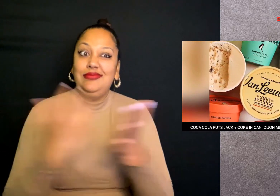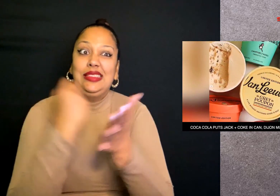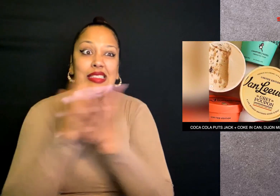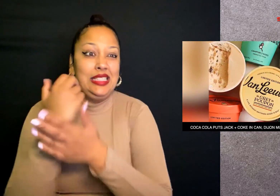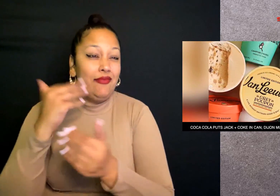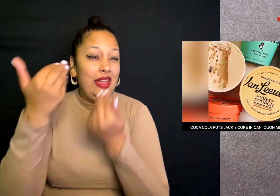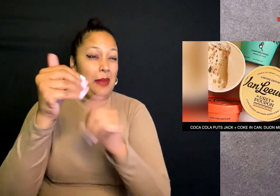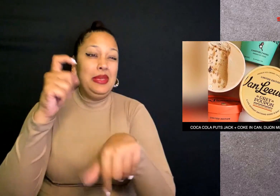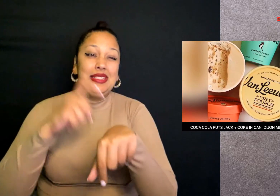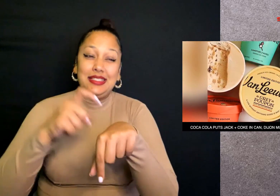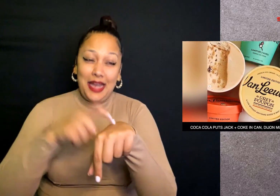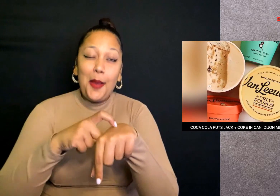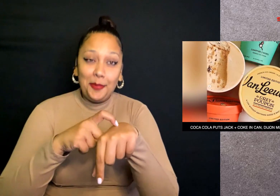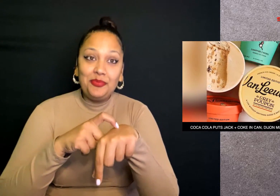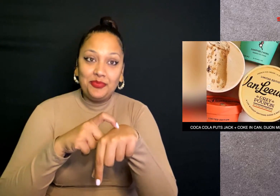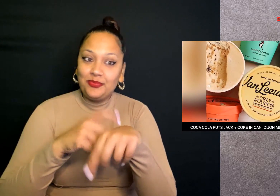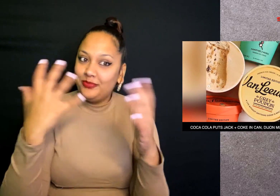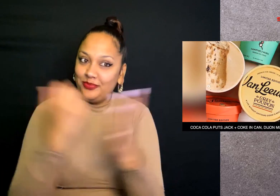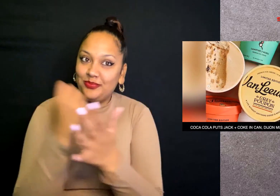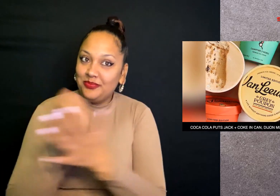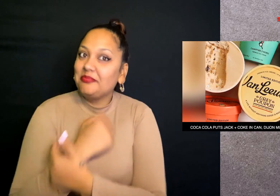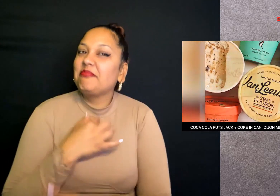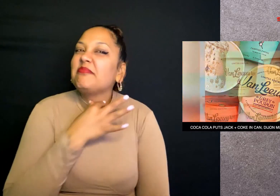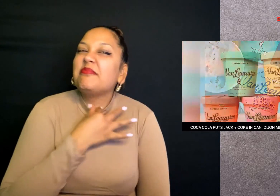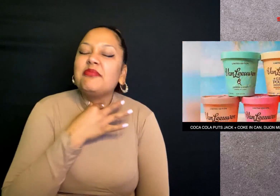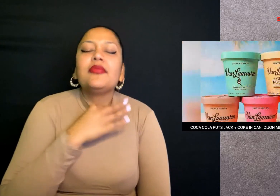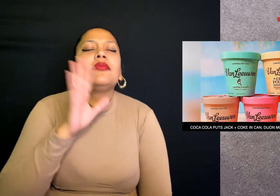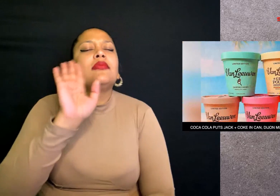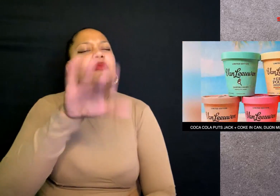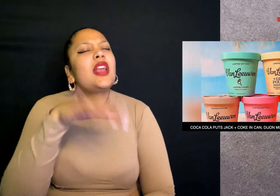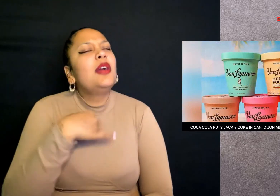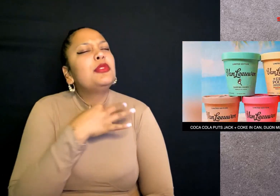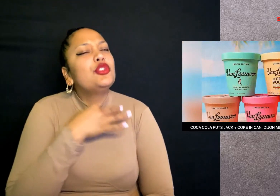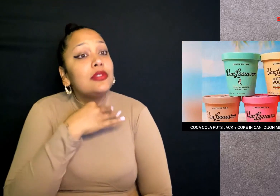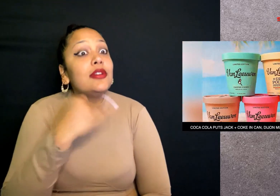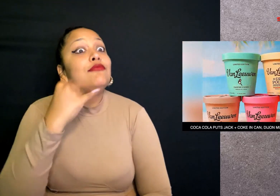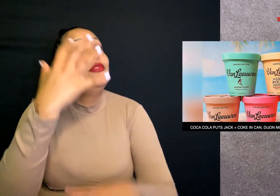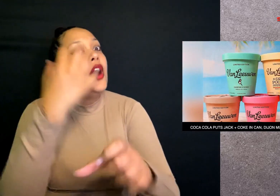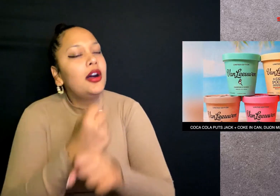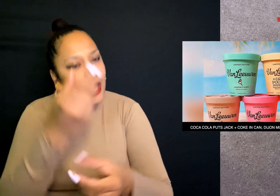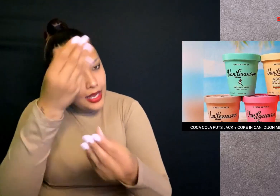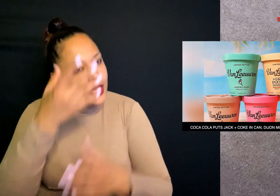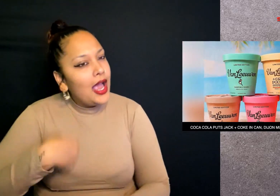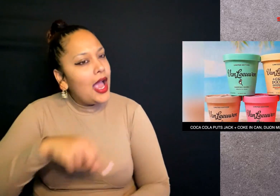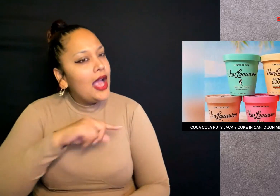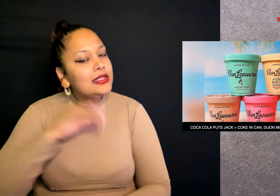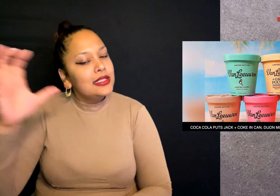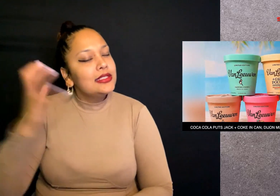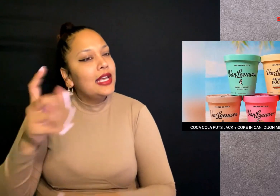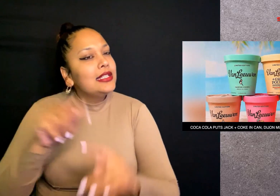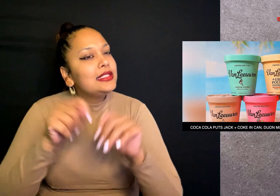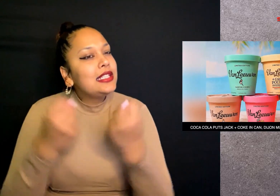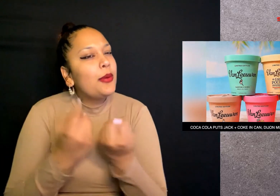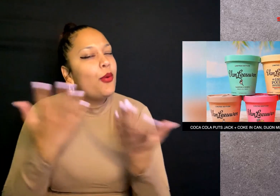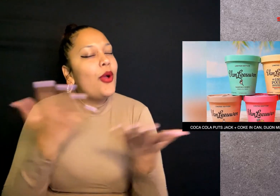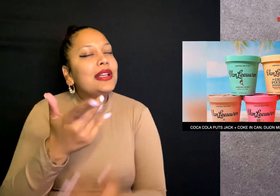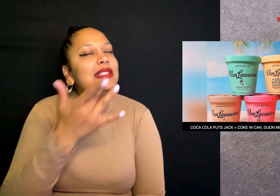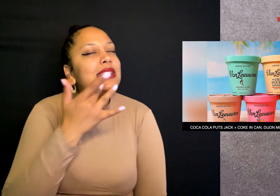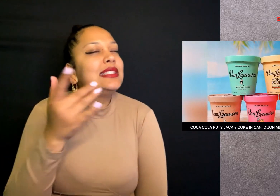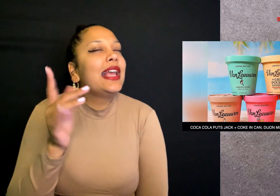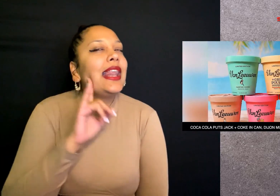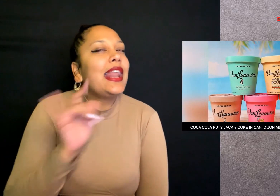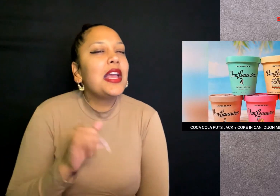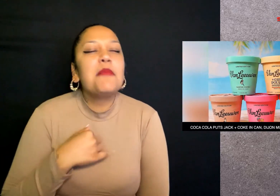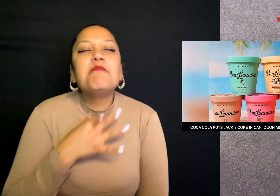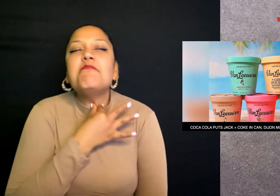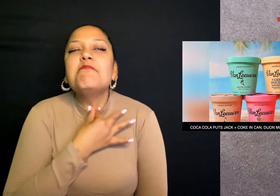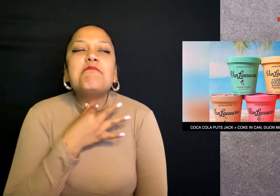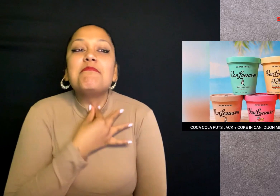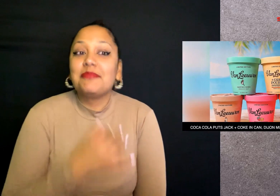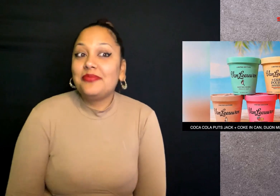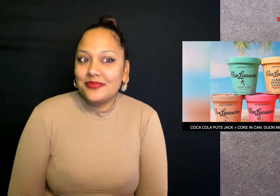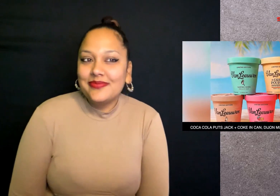for a limited time listen if you try it let our Sign1News team know I'd love to know it